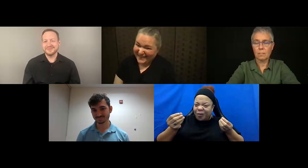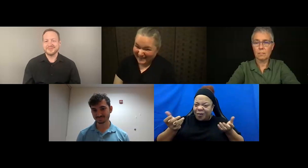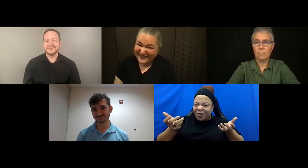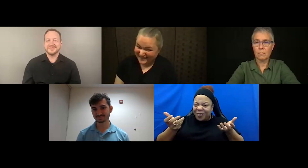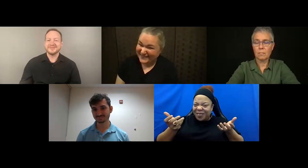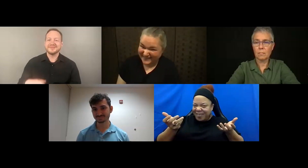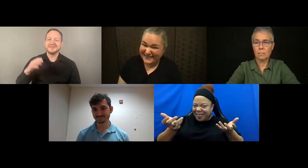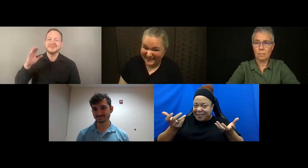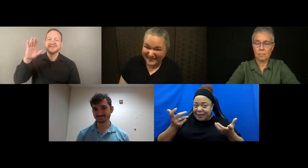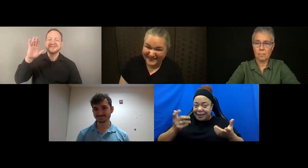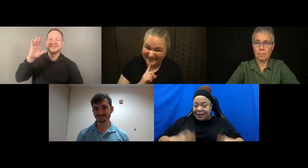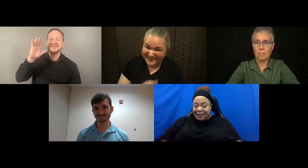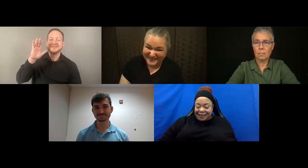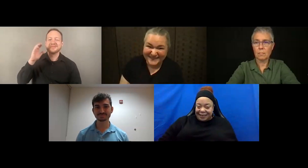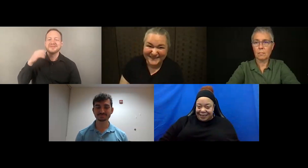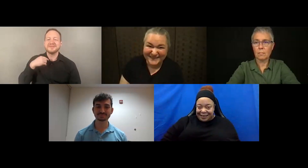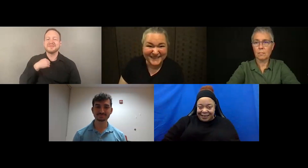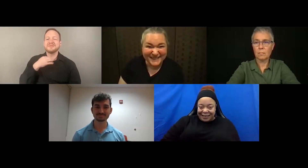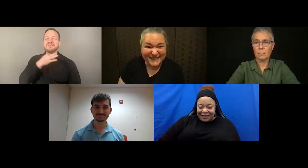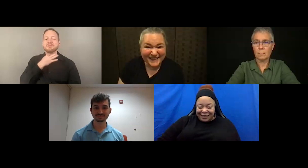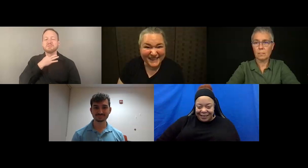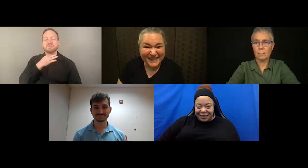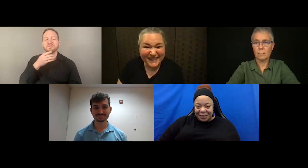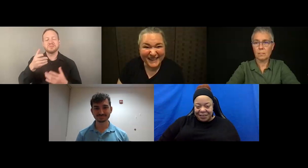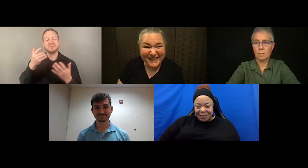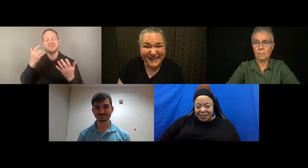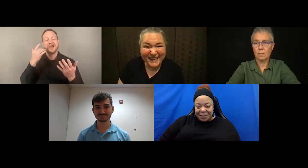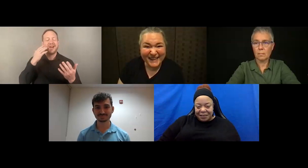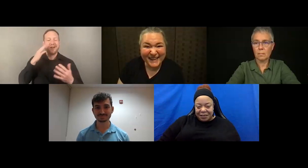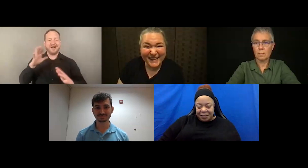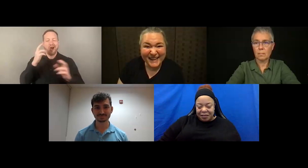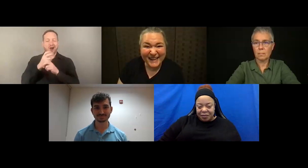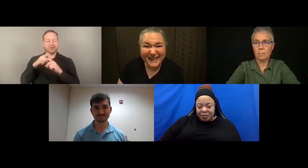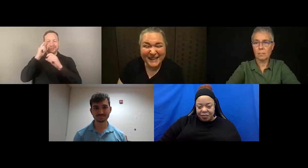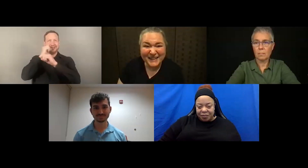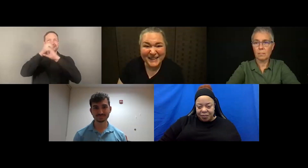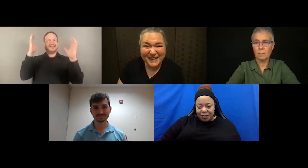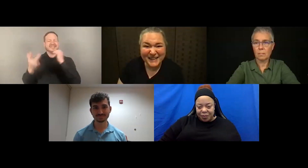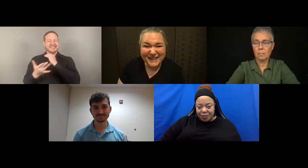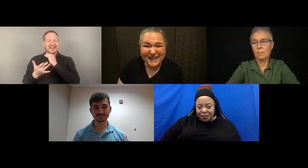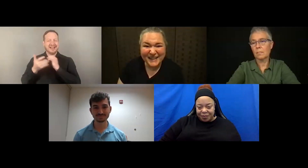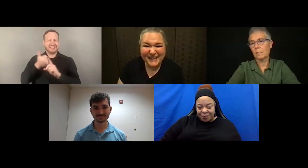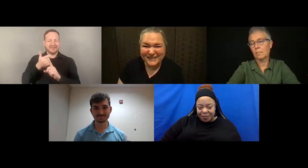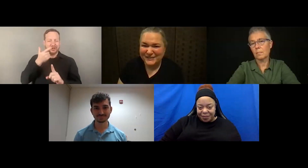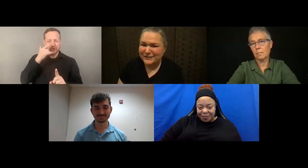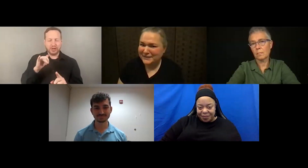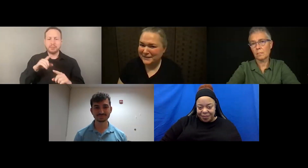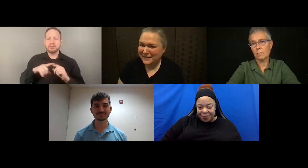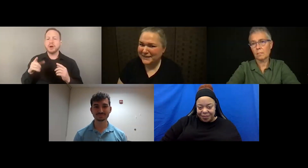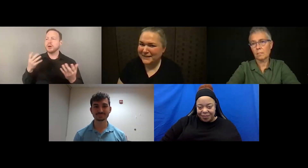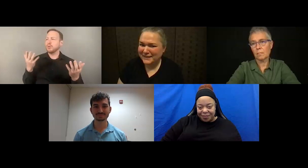Worthless? Tim: It's hard to envision what the technology is